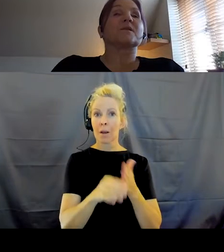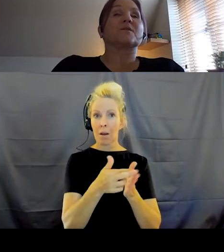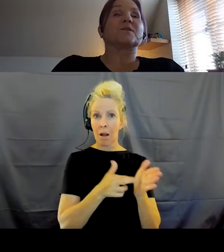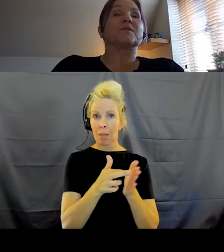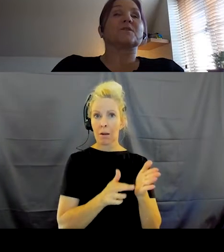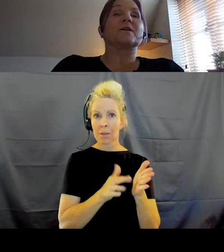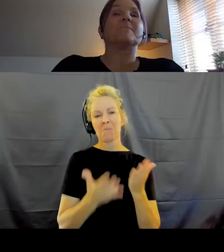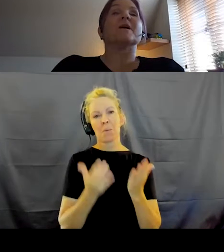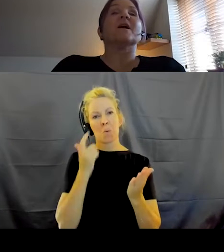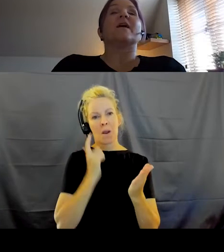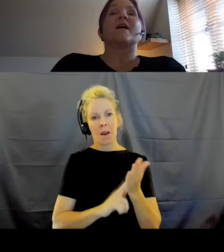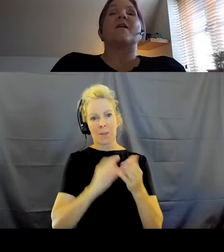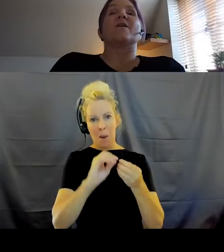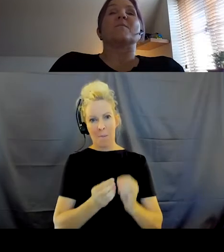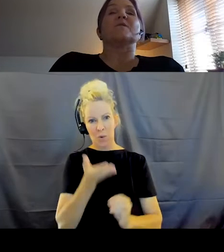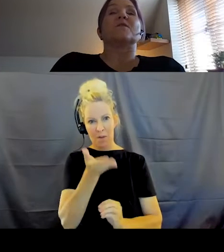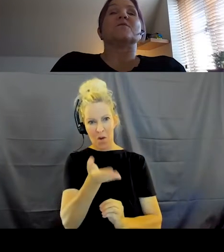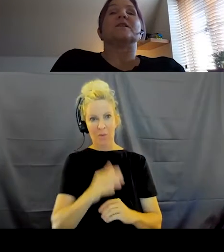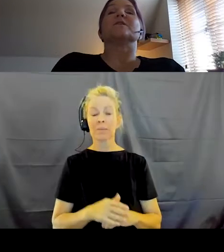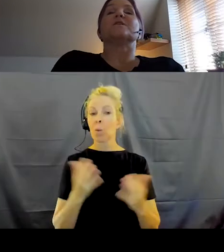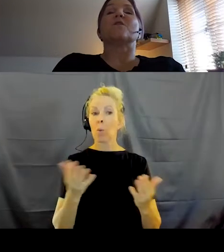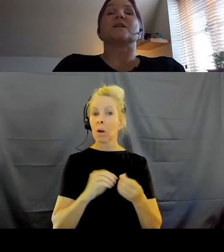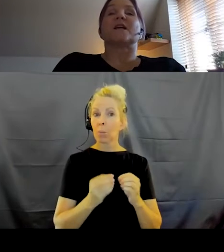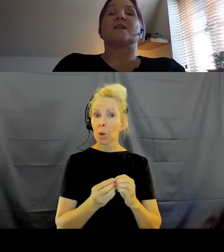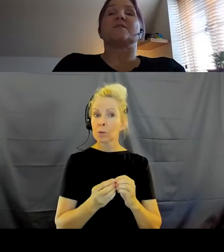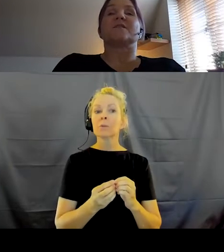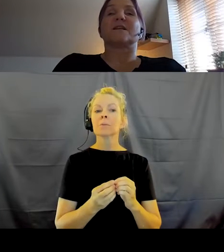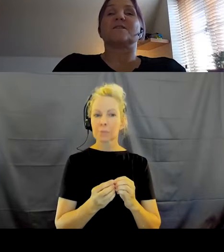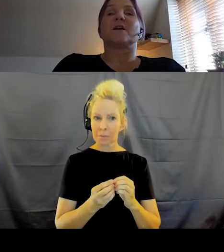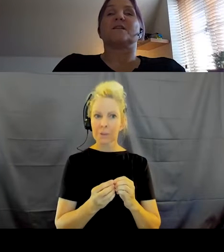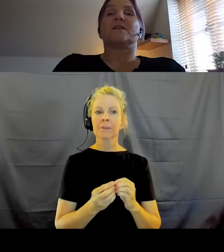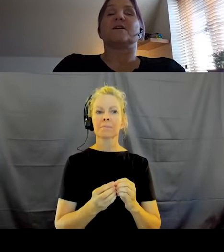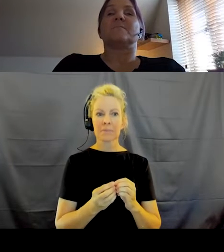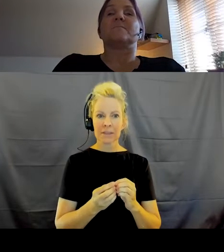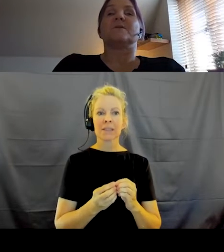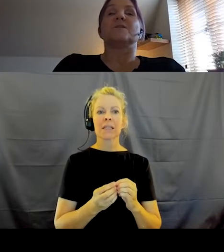that are on-screen. They are the numbers have a series of consecutive success criteria. Which